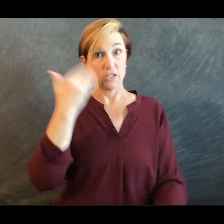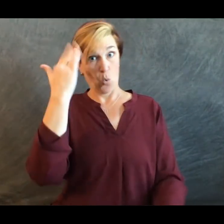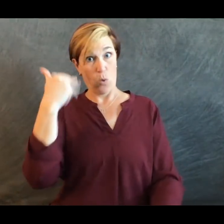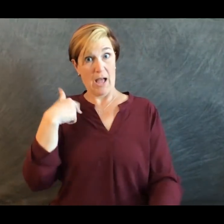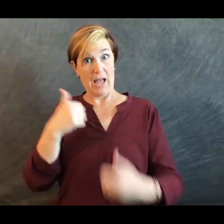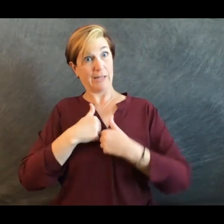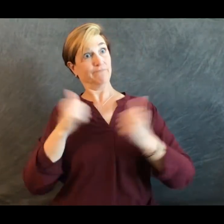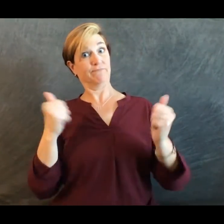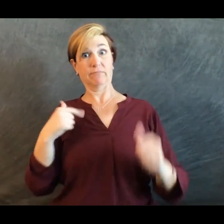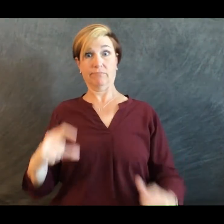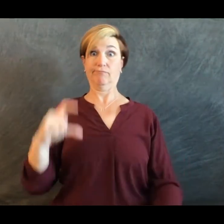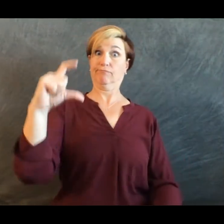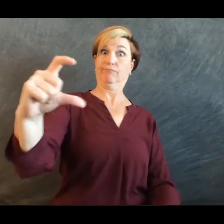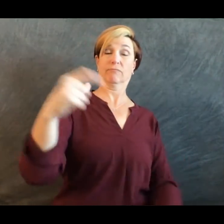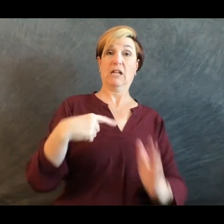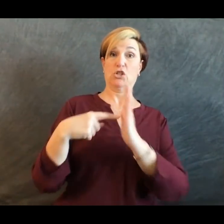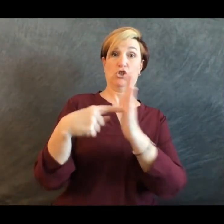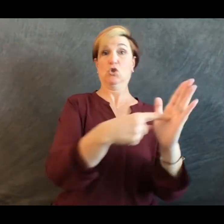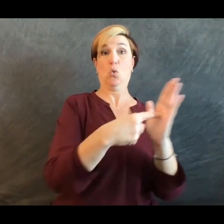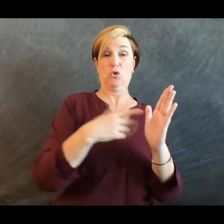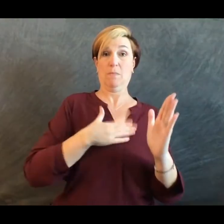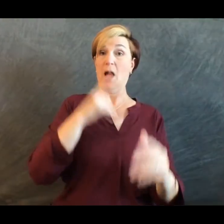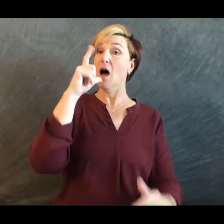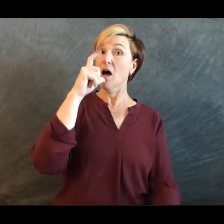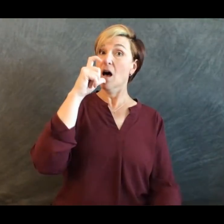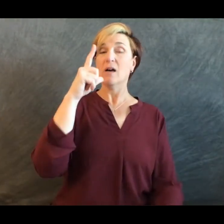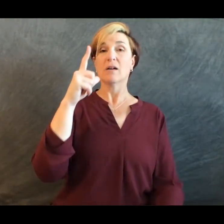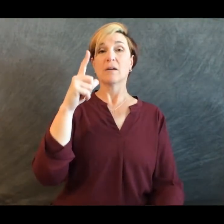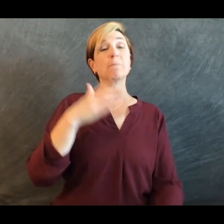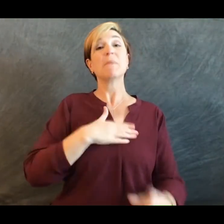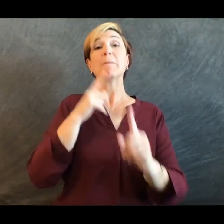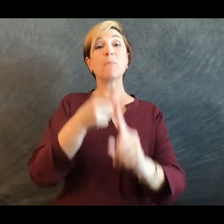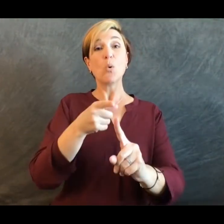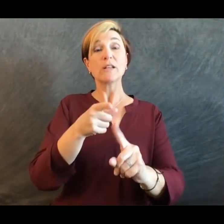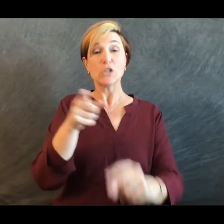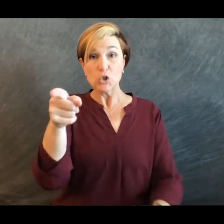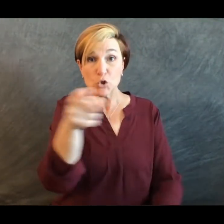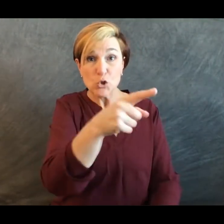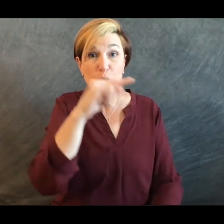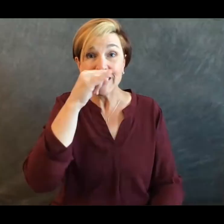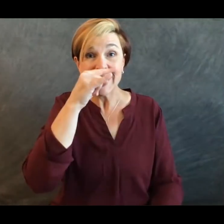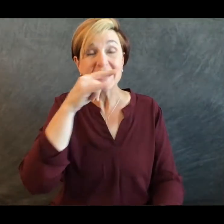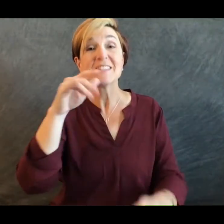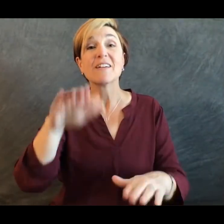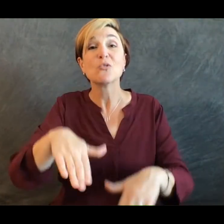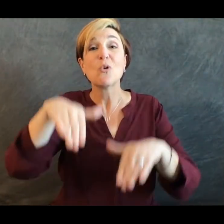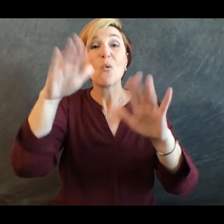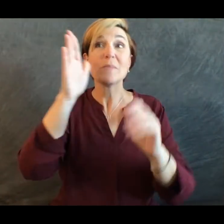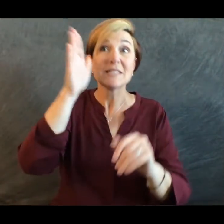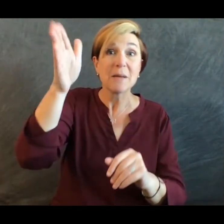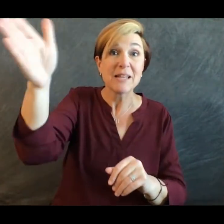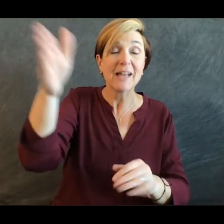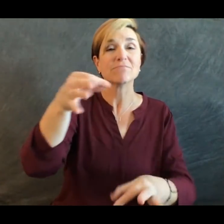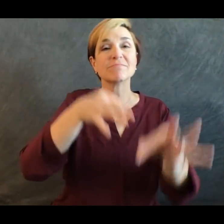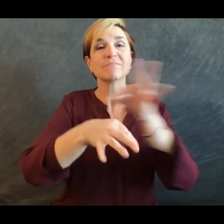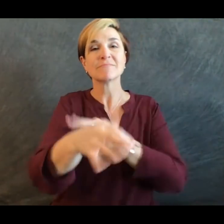country that they can grow up to be Surgeon General one day but I more immediately share it so that everyone knows it doesn't matter if you look fit